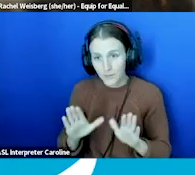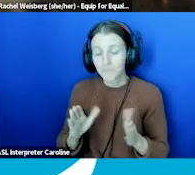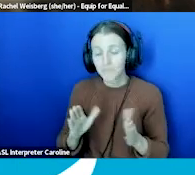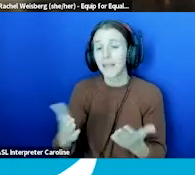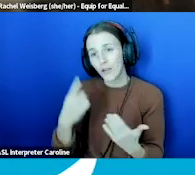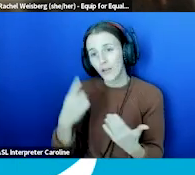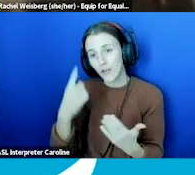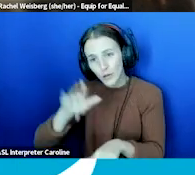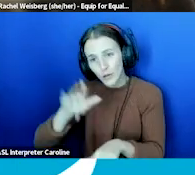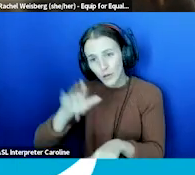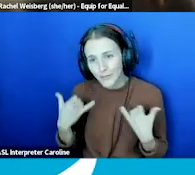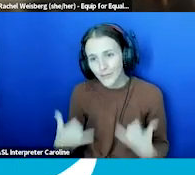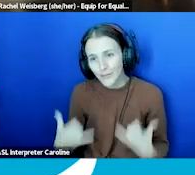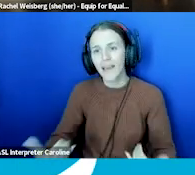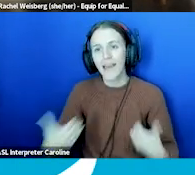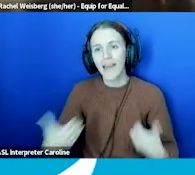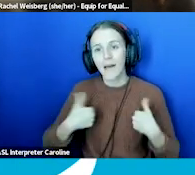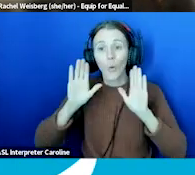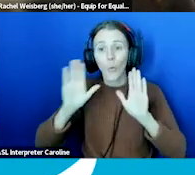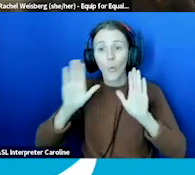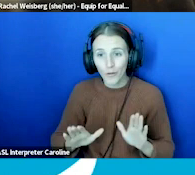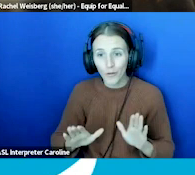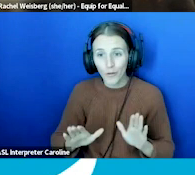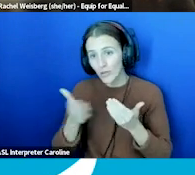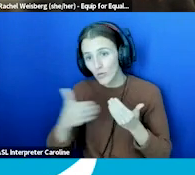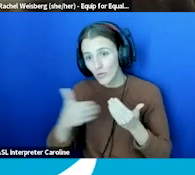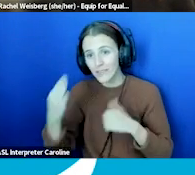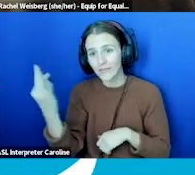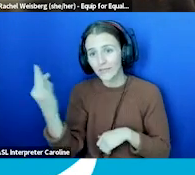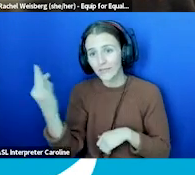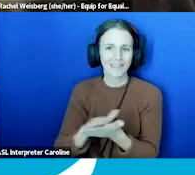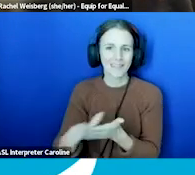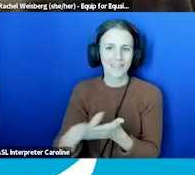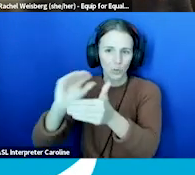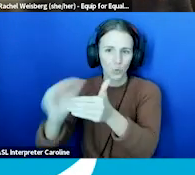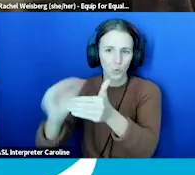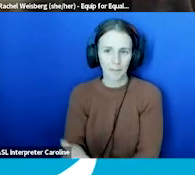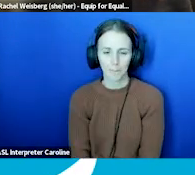REACH OUT IF YOU HAVE BARRIERS OR WANT TO PROBLEM-SOLVE. THAT